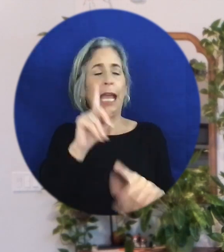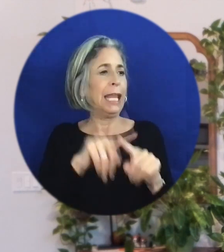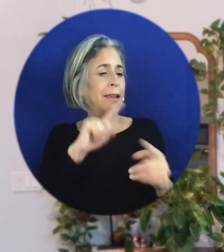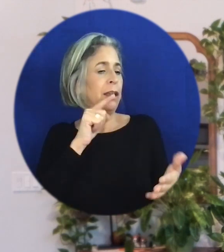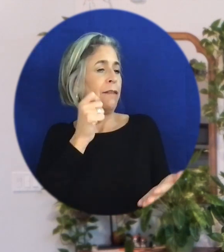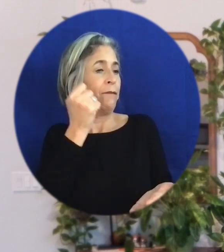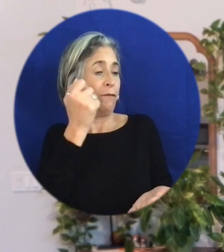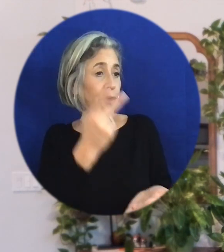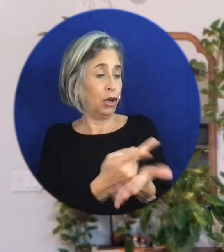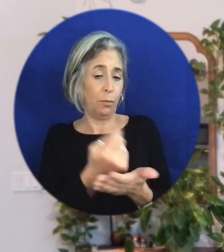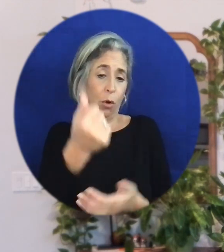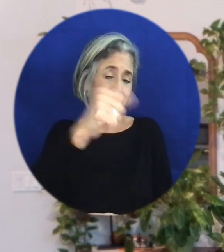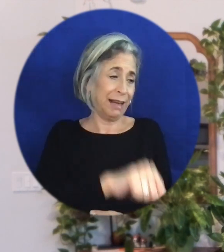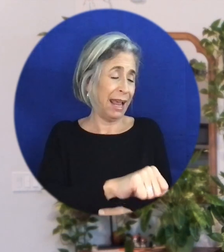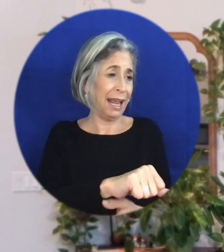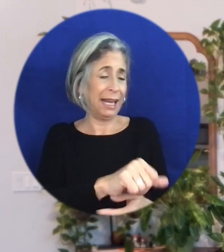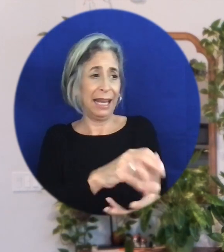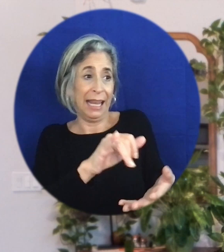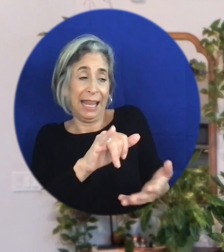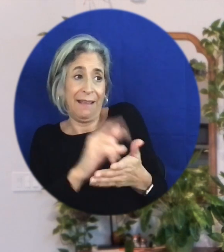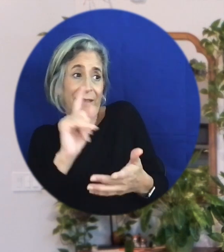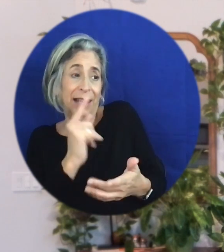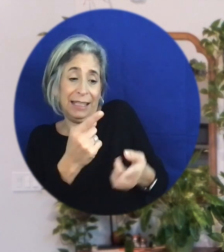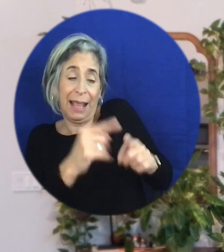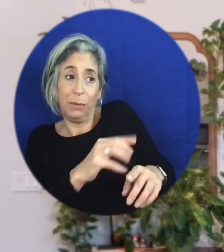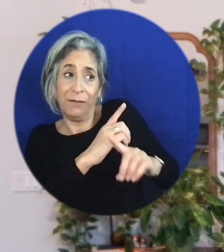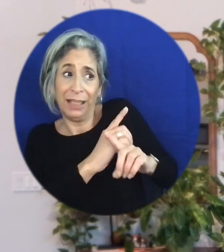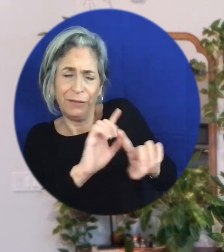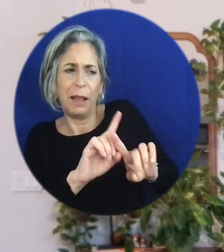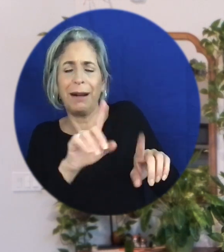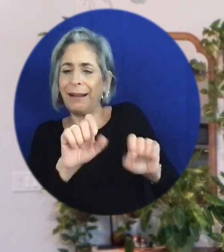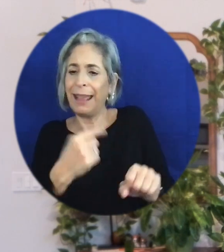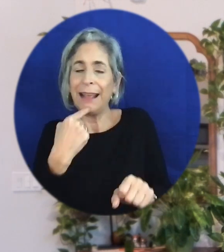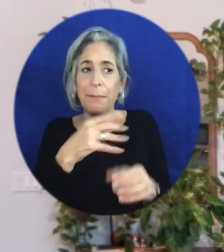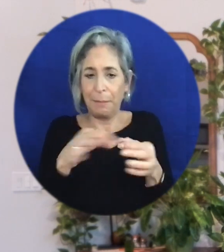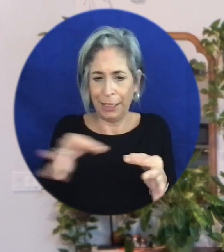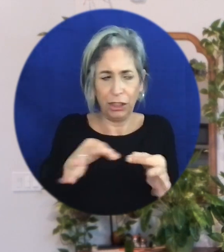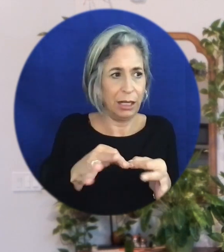I can neither confirm nor deny the accusations presented before the defense, but what I can say is that